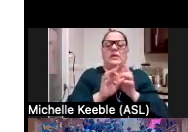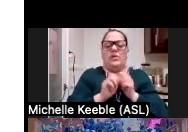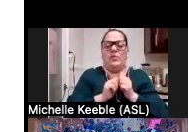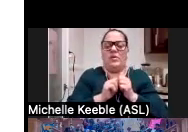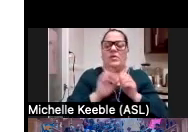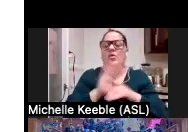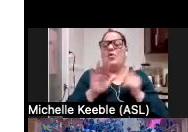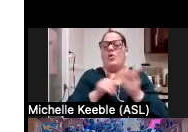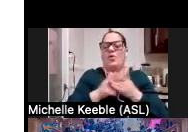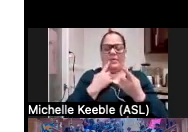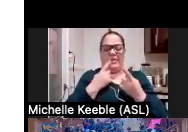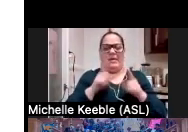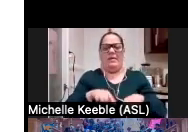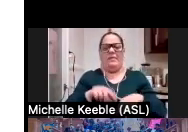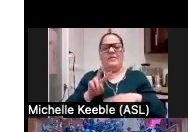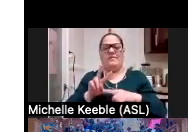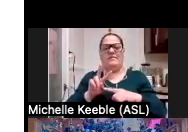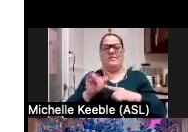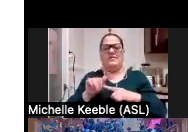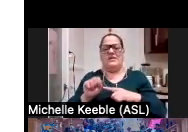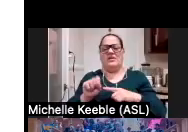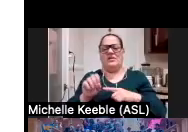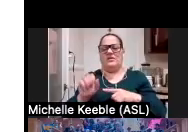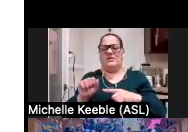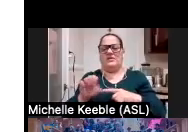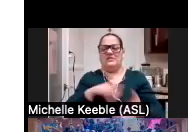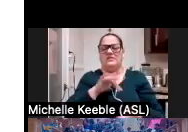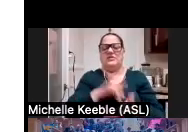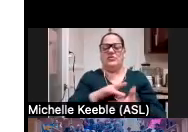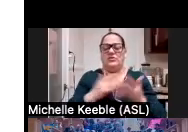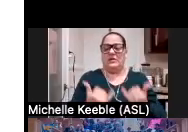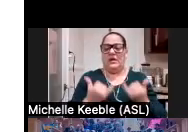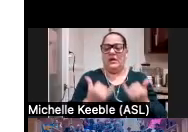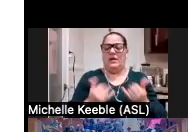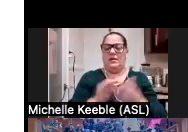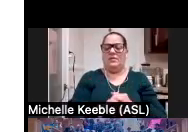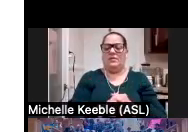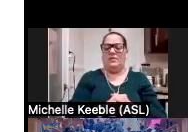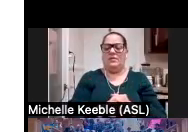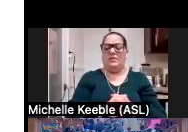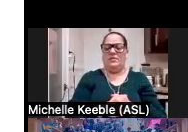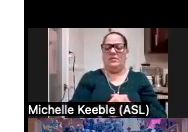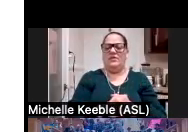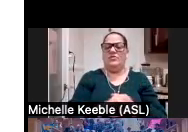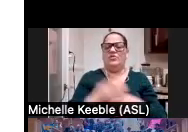of the Viscardi Center's mission. to this day. Um, so and now I'm going to yield to my colleague